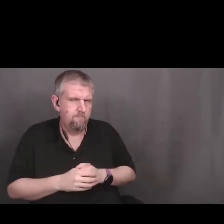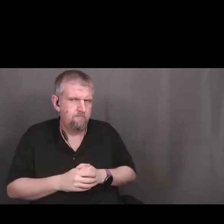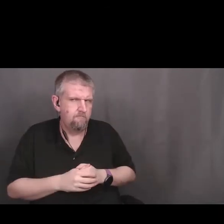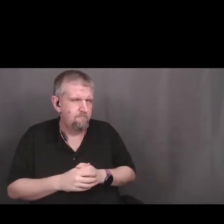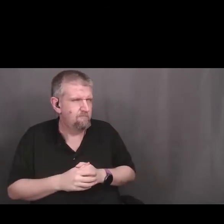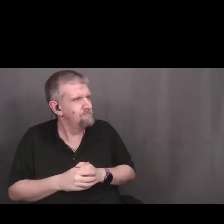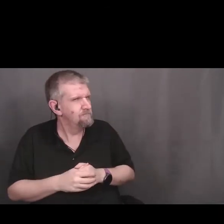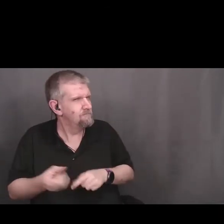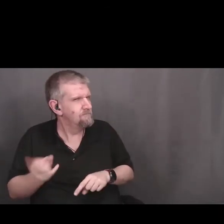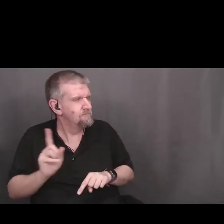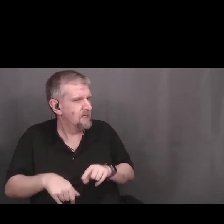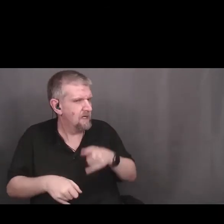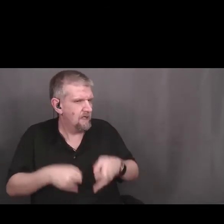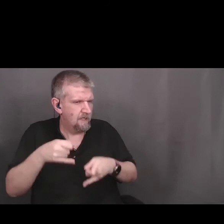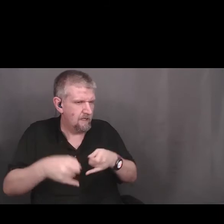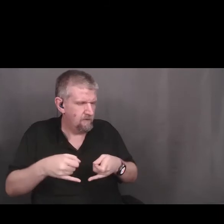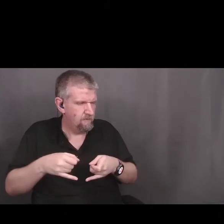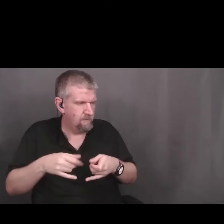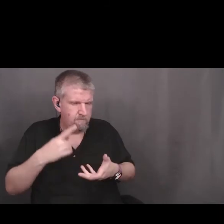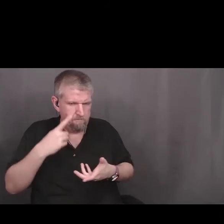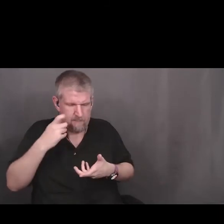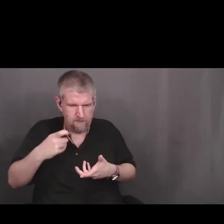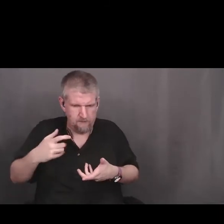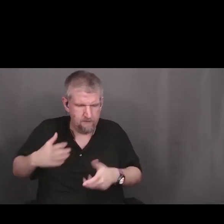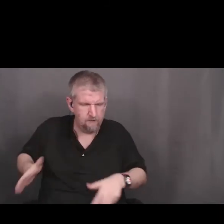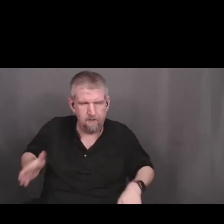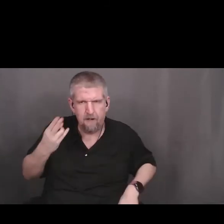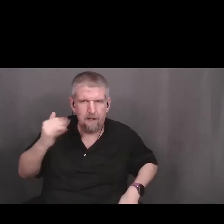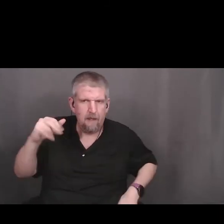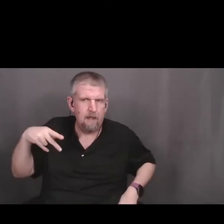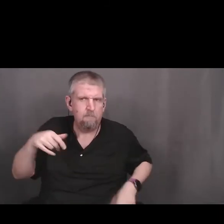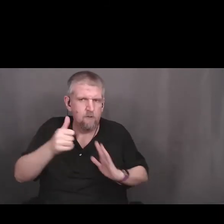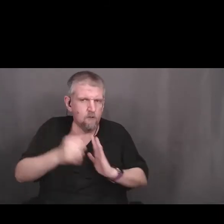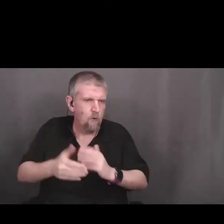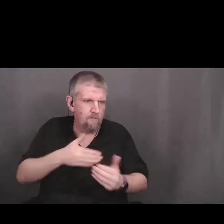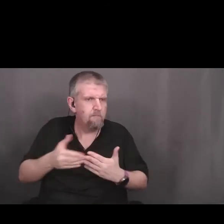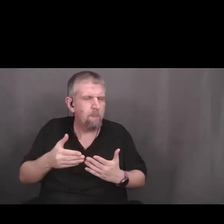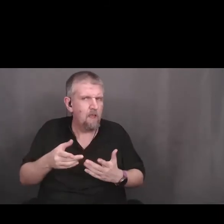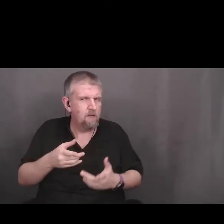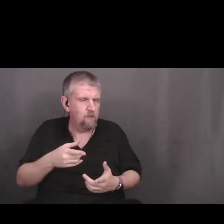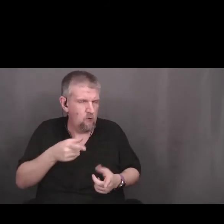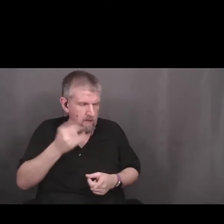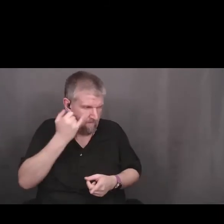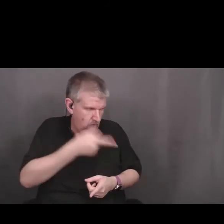You can't wear heels because you had a hip replacement or something like that, we can help file a lawsuit or not a lawsuit,